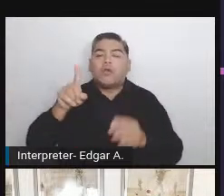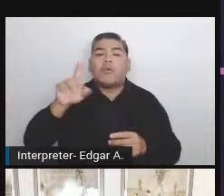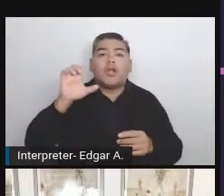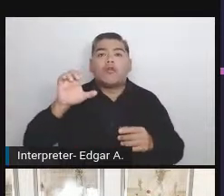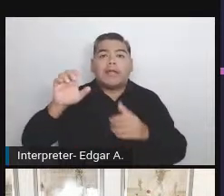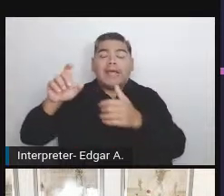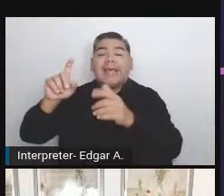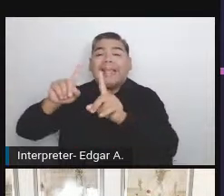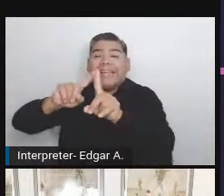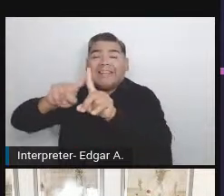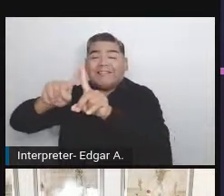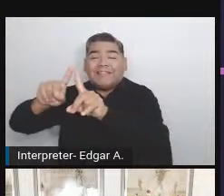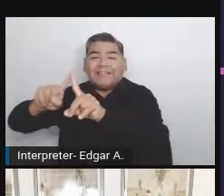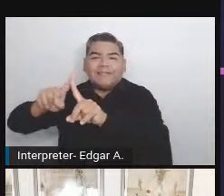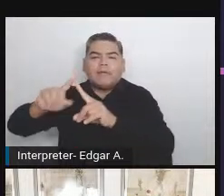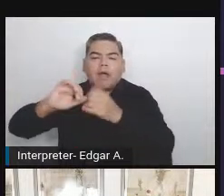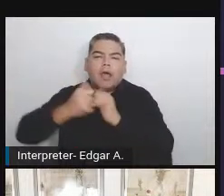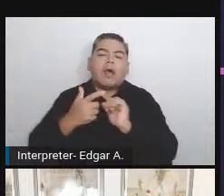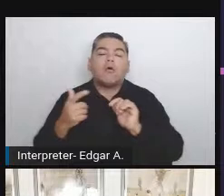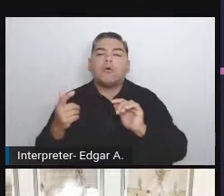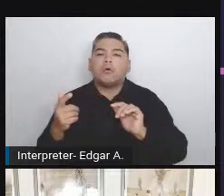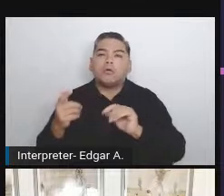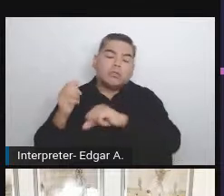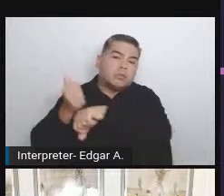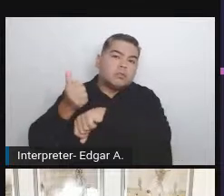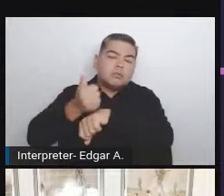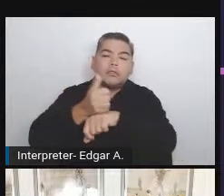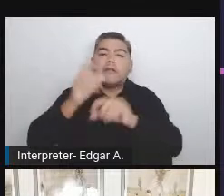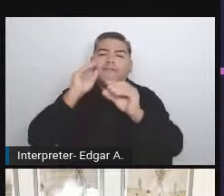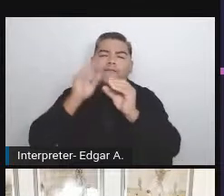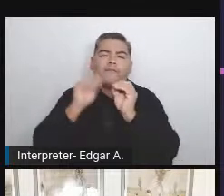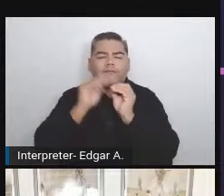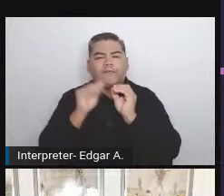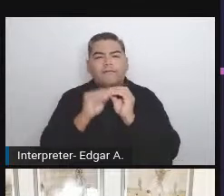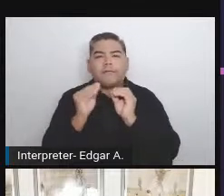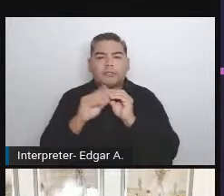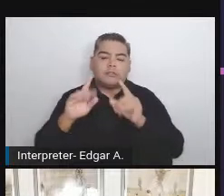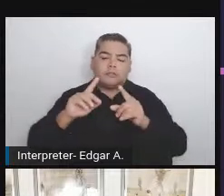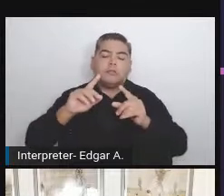the initial frustration there is